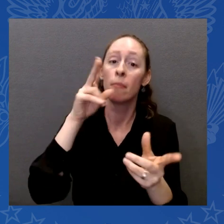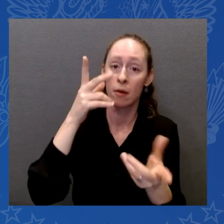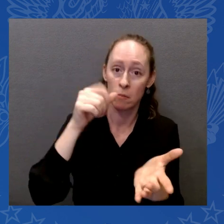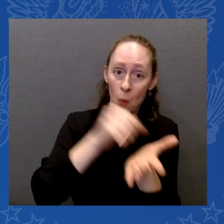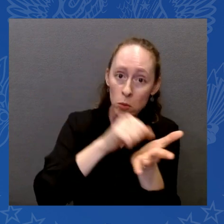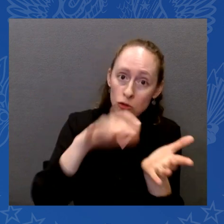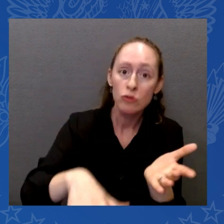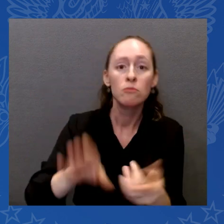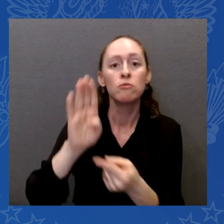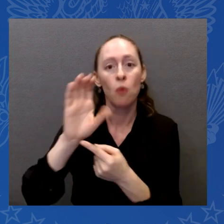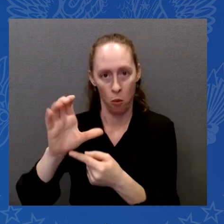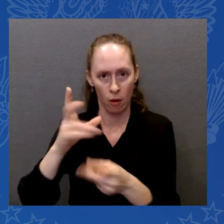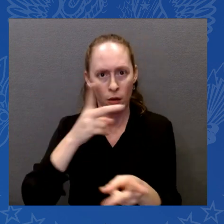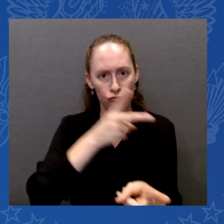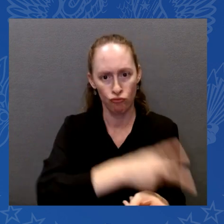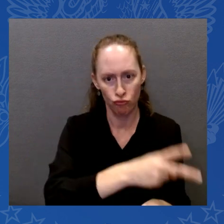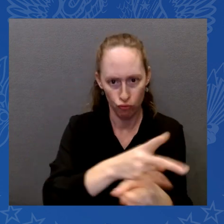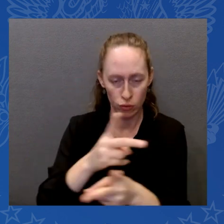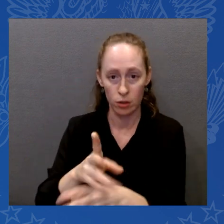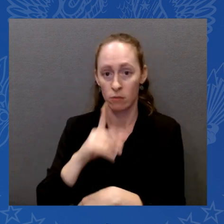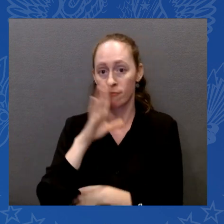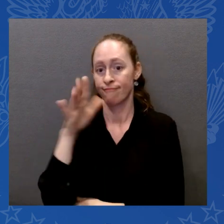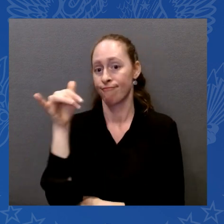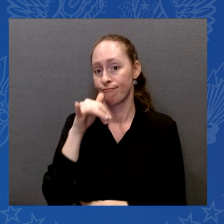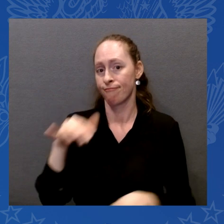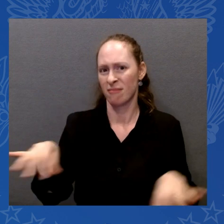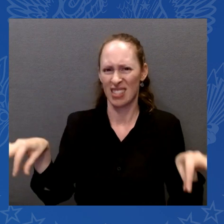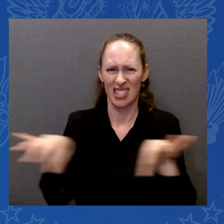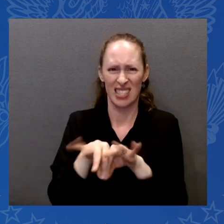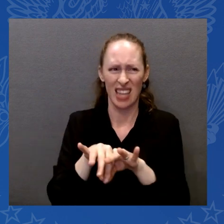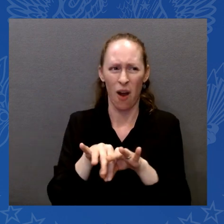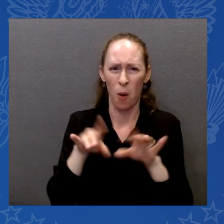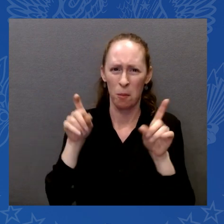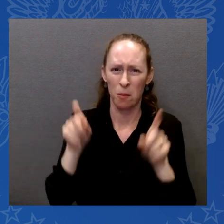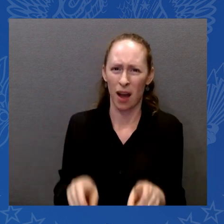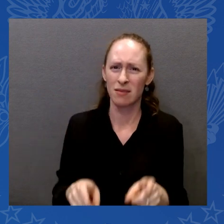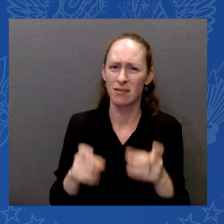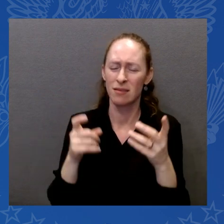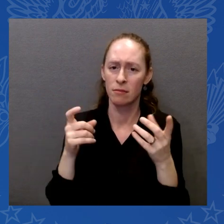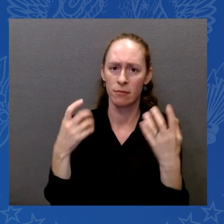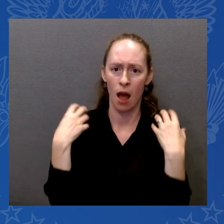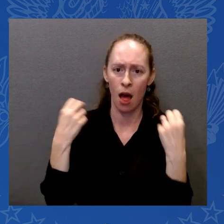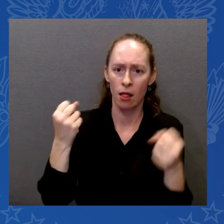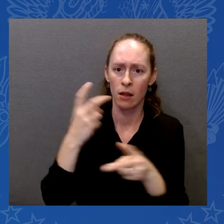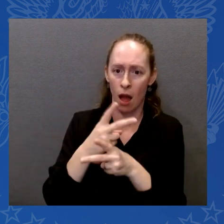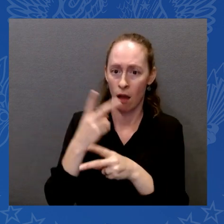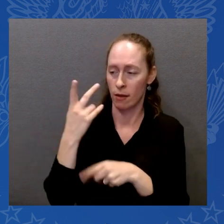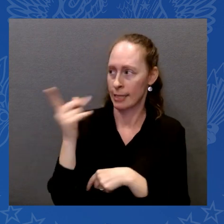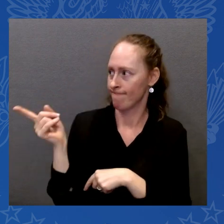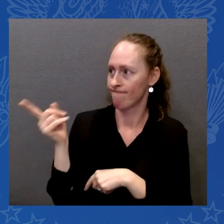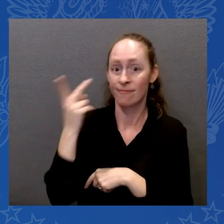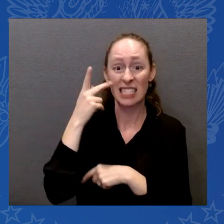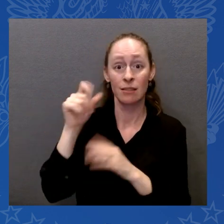With the rise of legislative restrictions in neighboring states in recent years and again, this is not new. This has been happening for years.